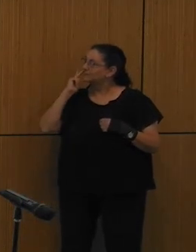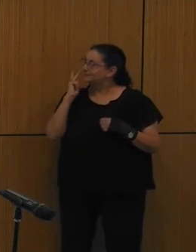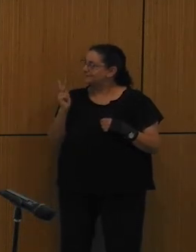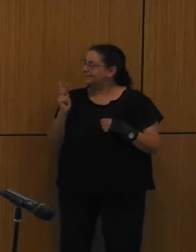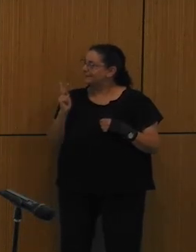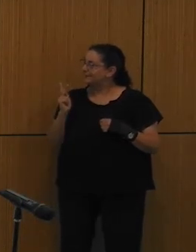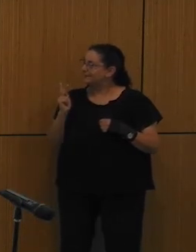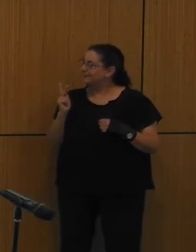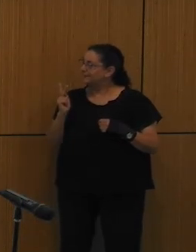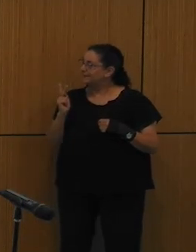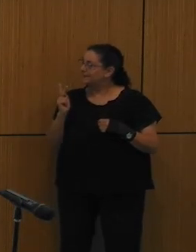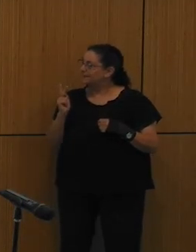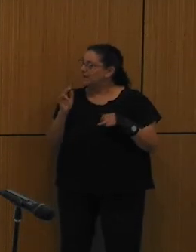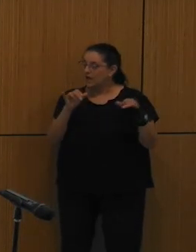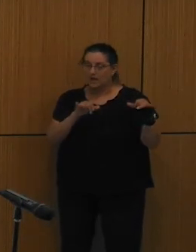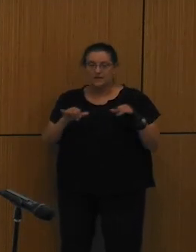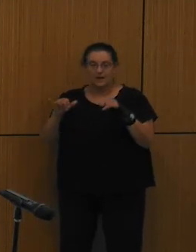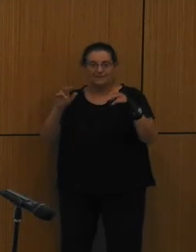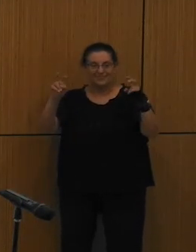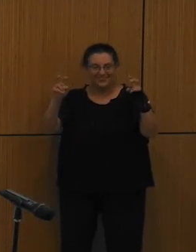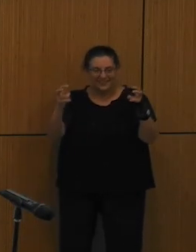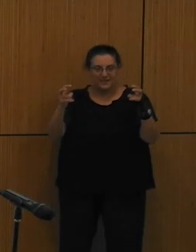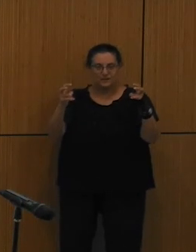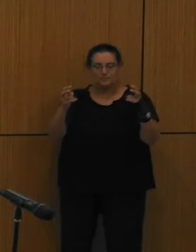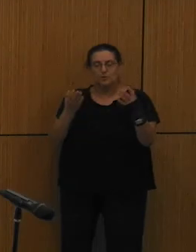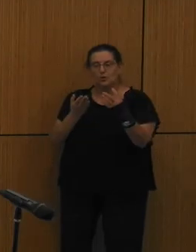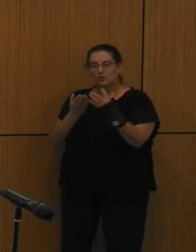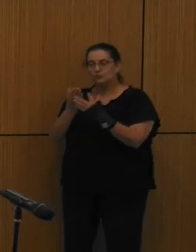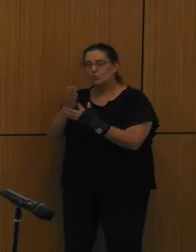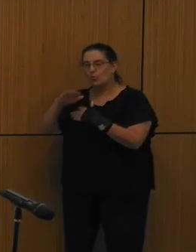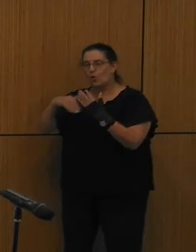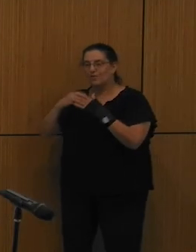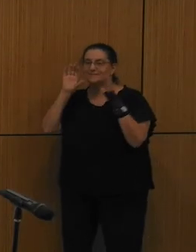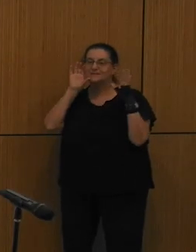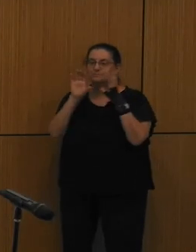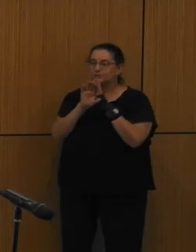a common theme across these, and,